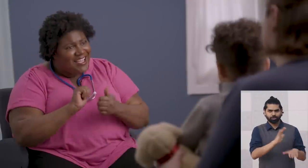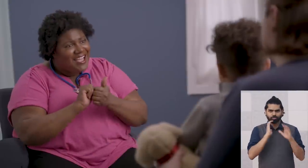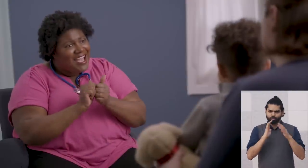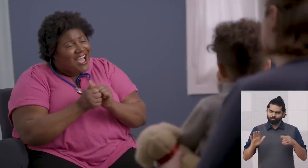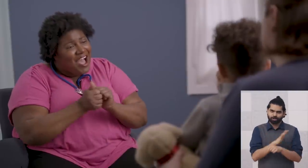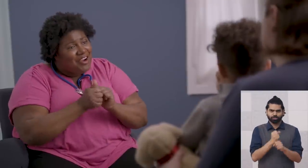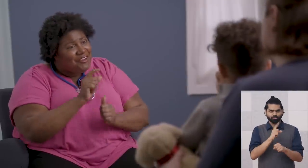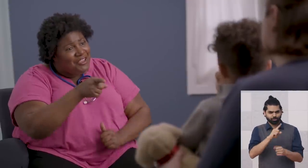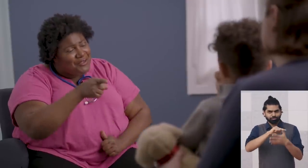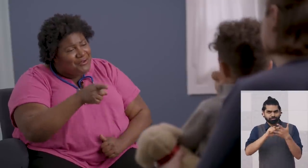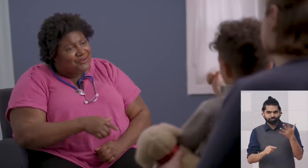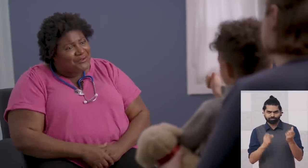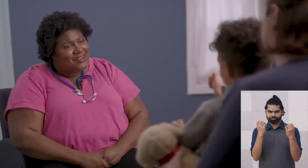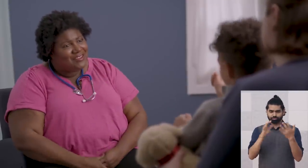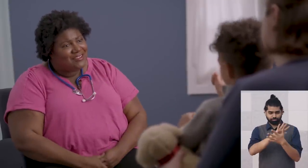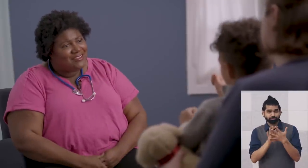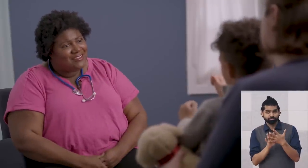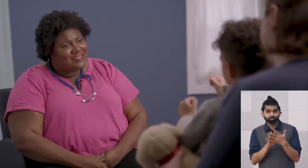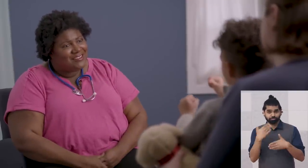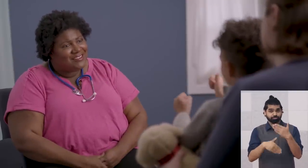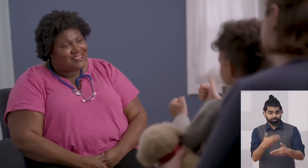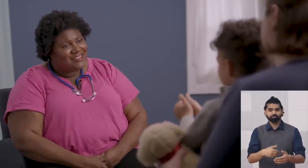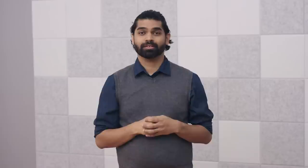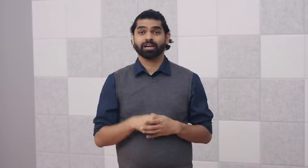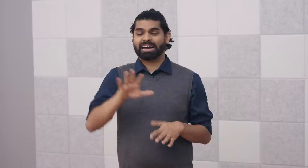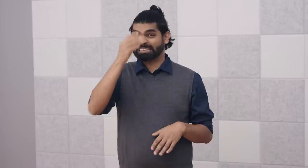Deaf children’s needs for fully accessible communication.